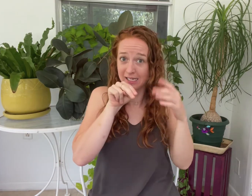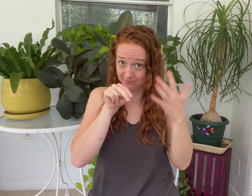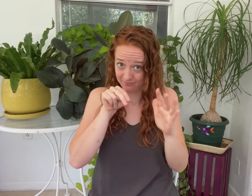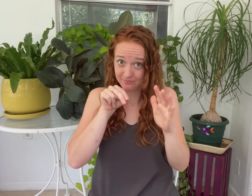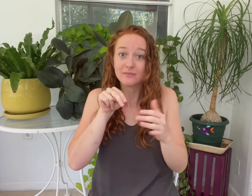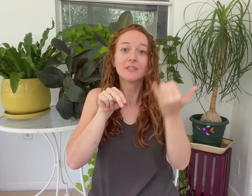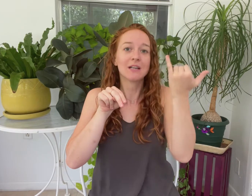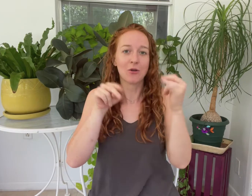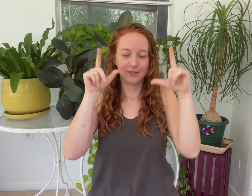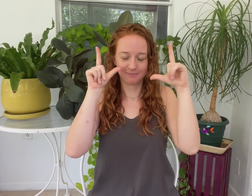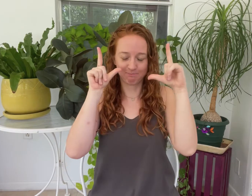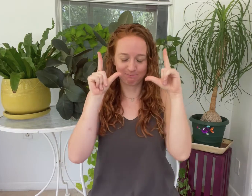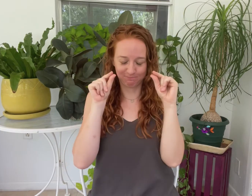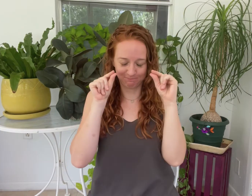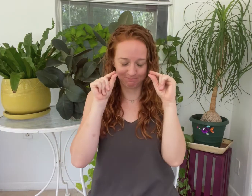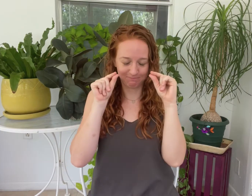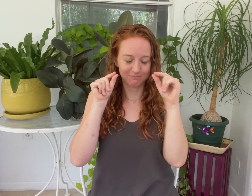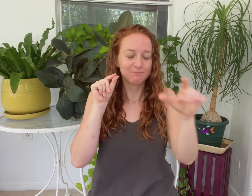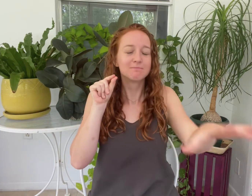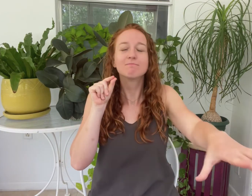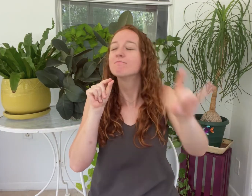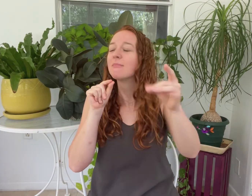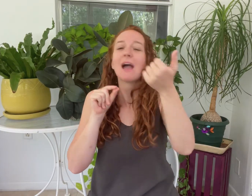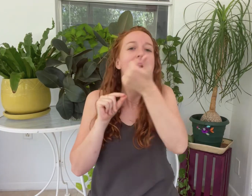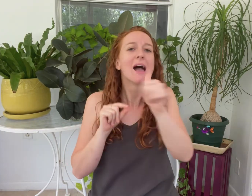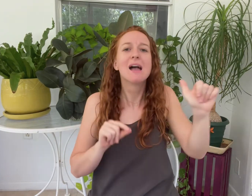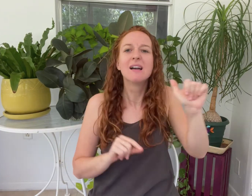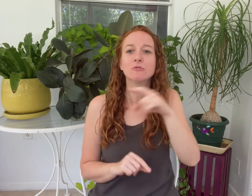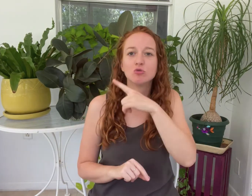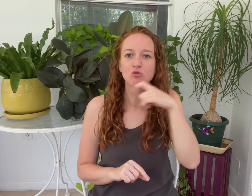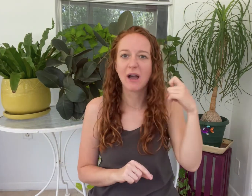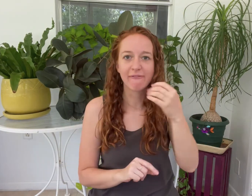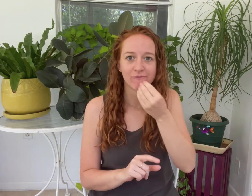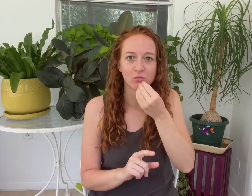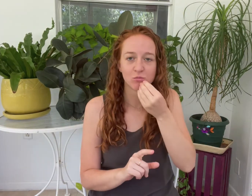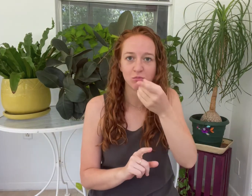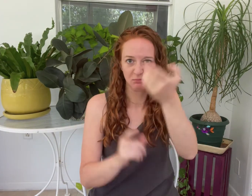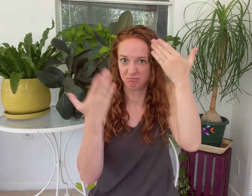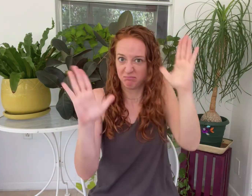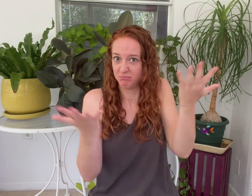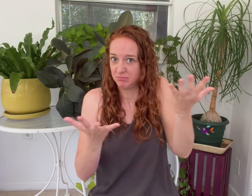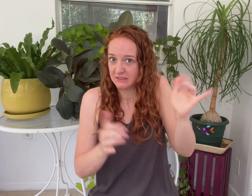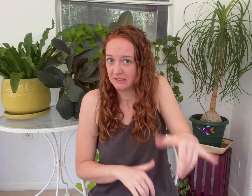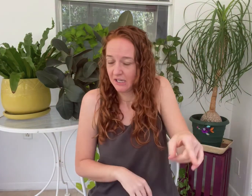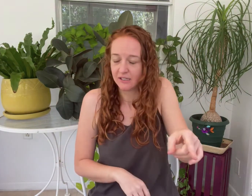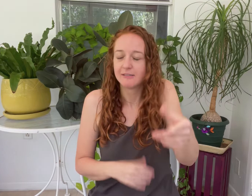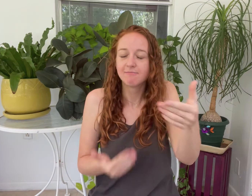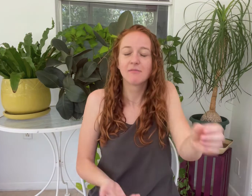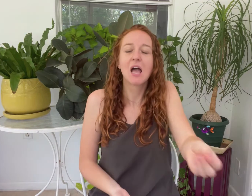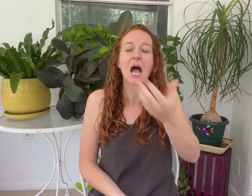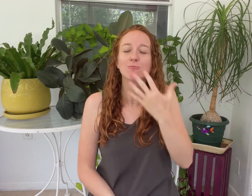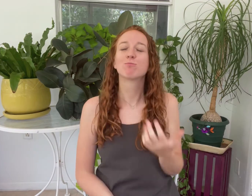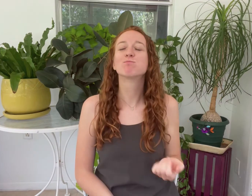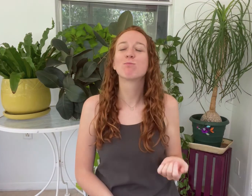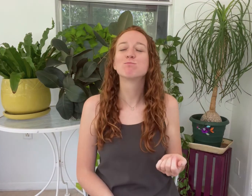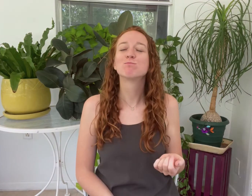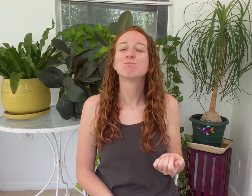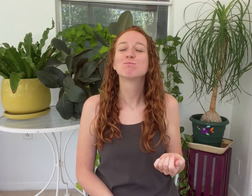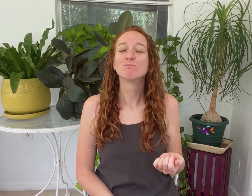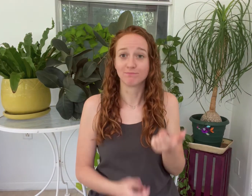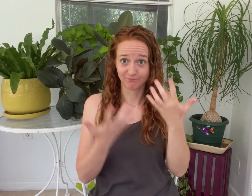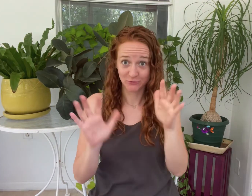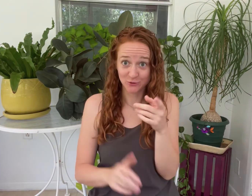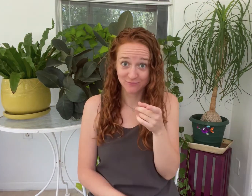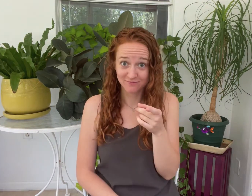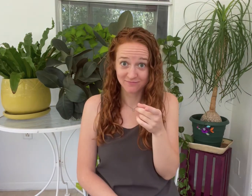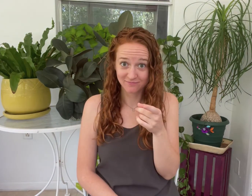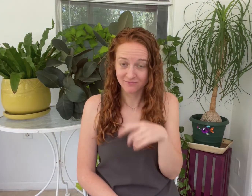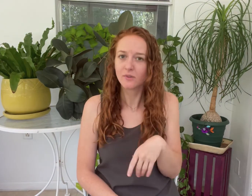and closing your eyes and putting unknown dry food on your tongue?